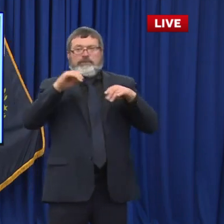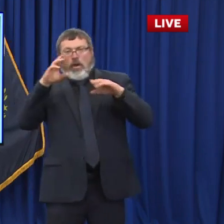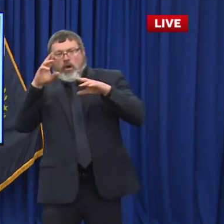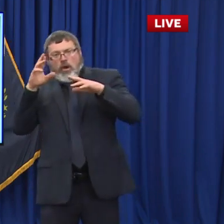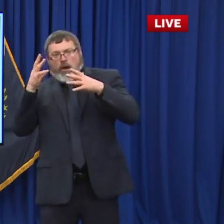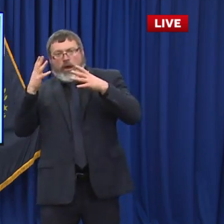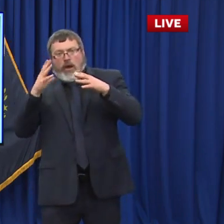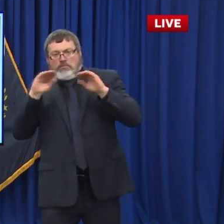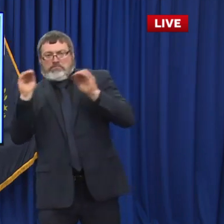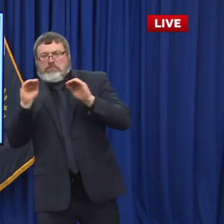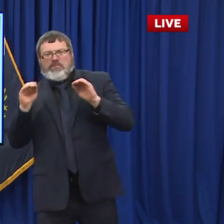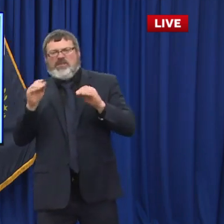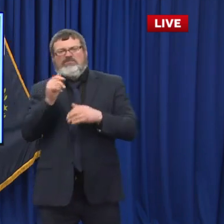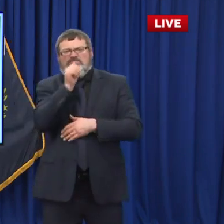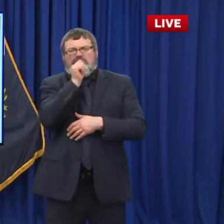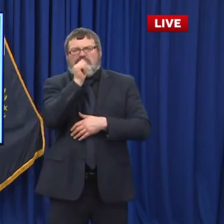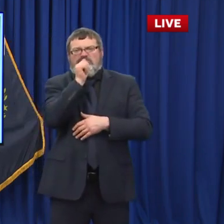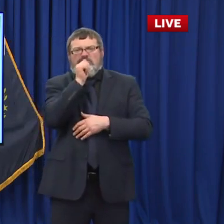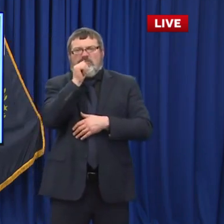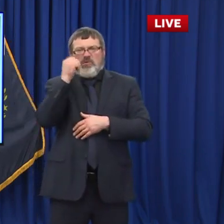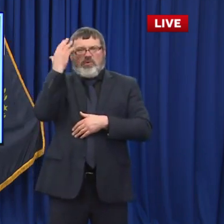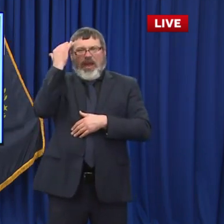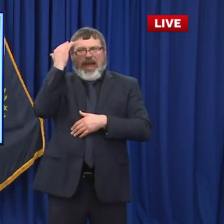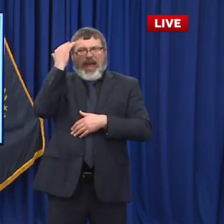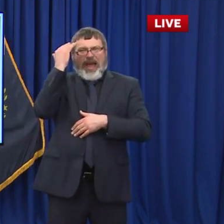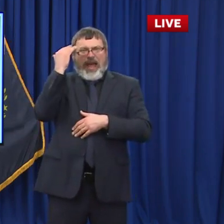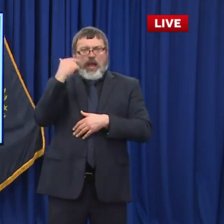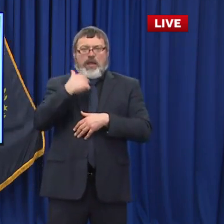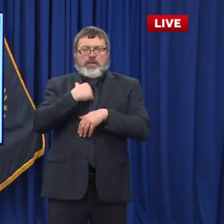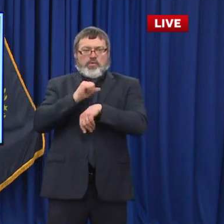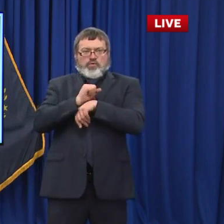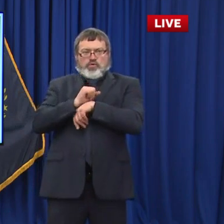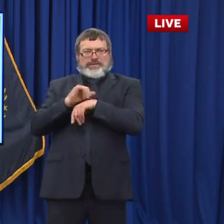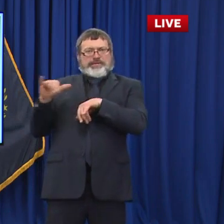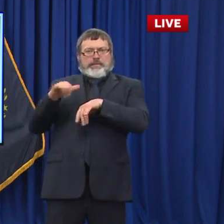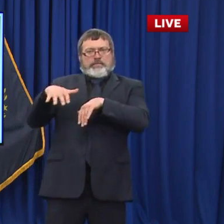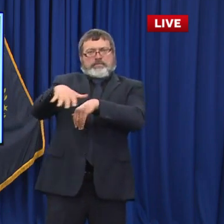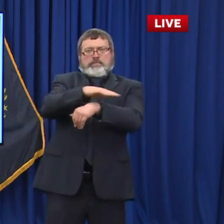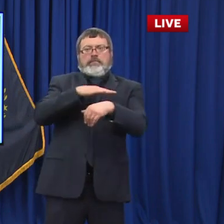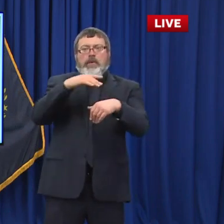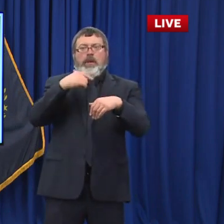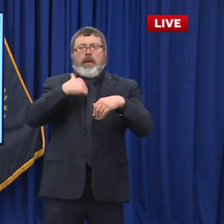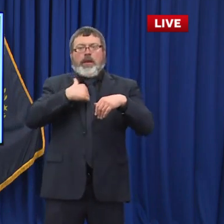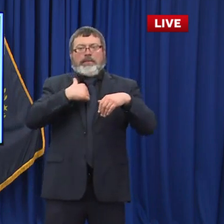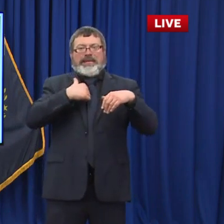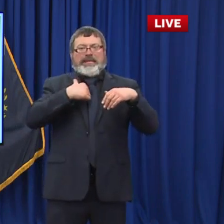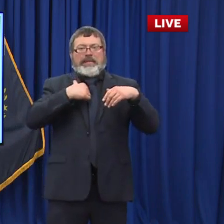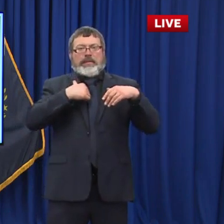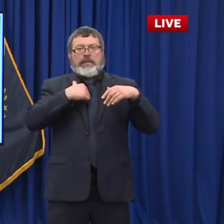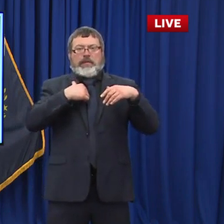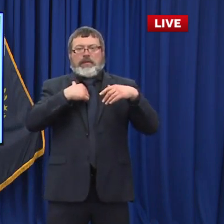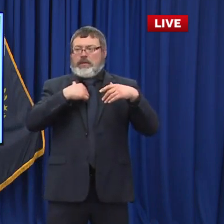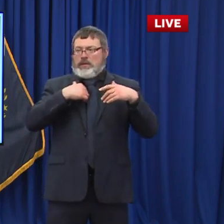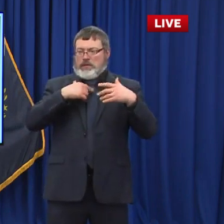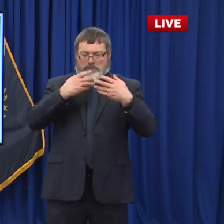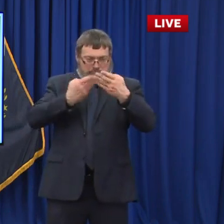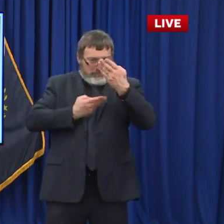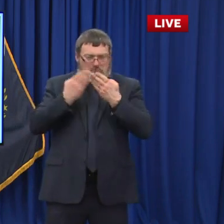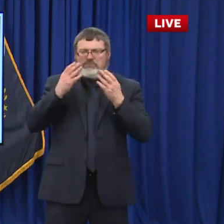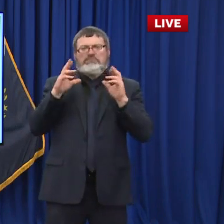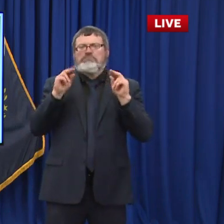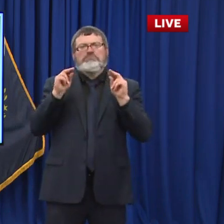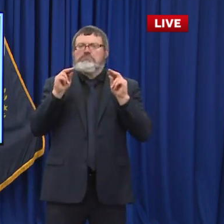WE KNOW THAT SOME DO THAT’S PRIVATE INFORMATION JUST BECAUSE WE WORK IN THE IN YOU KNOW, THERE’S A DIFFERENT BRANCH OF GOVERNMENT BECAUSE WE’RE ELECTED OFFICIALS.